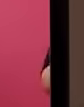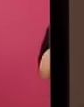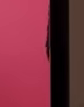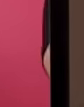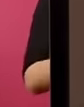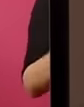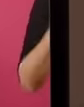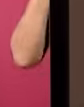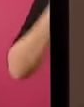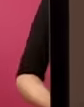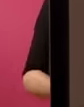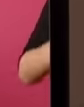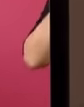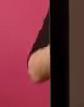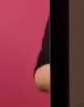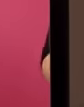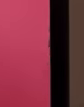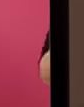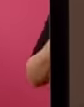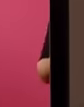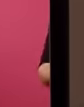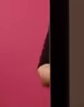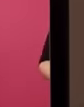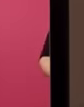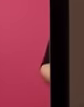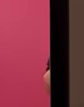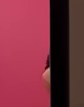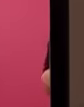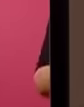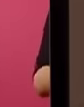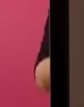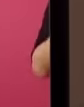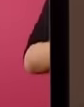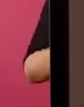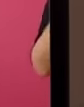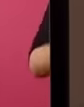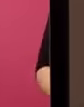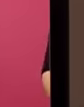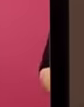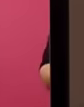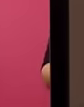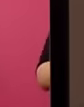because because the line is not complete no it is not complete the line they are repairing everything fine